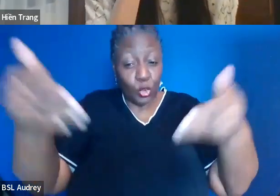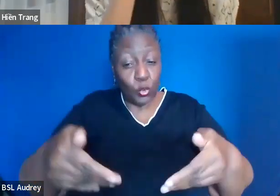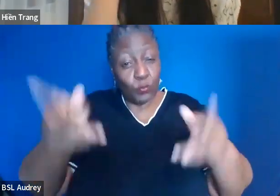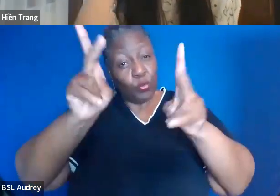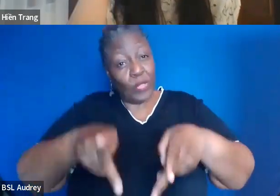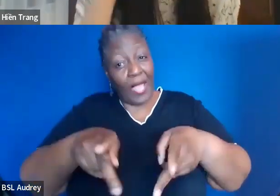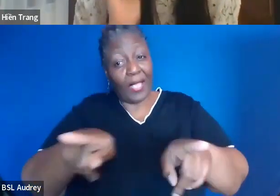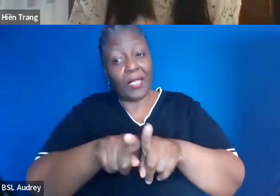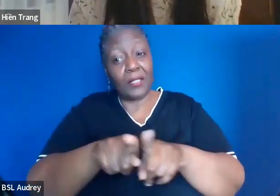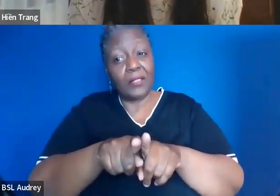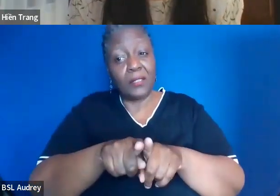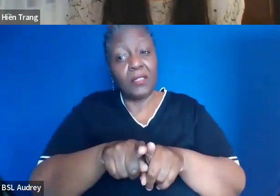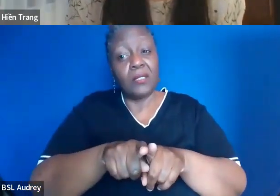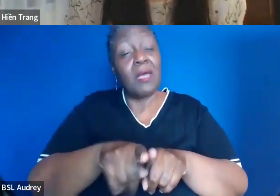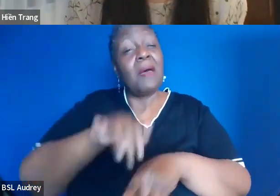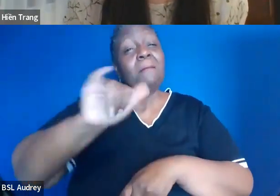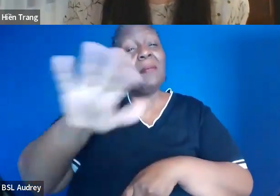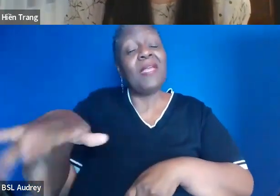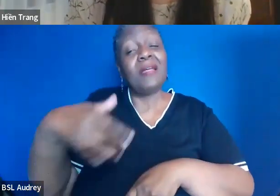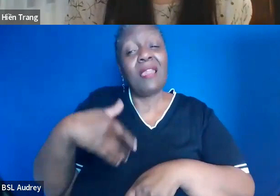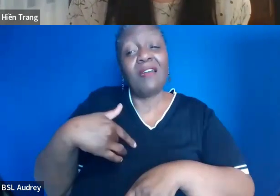To him, maybe life was also a journey.